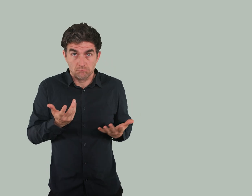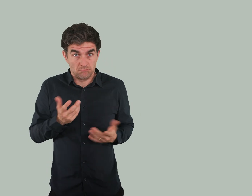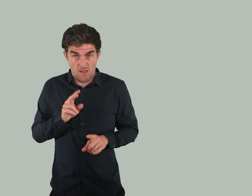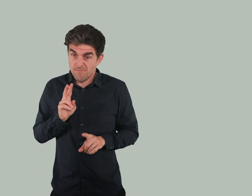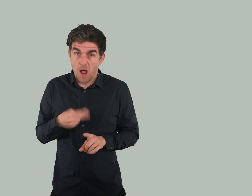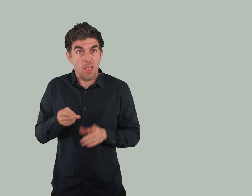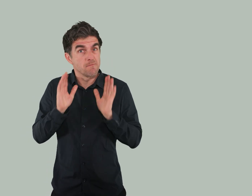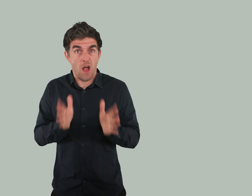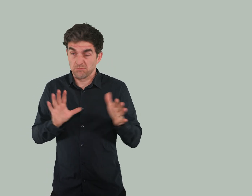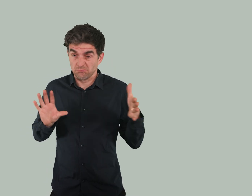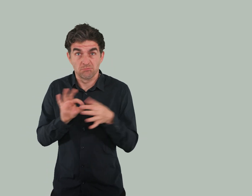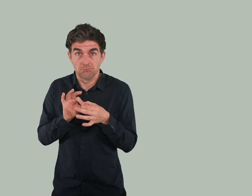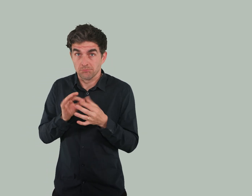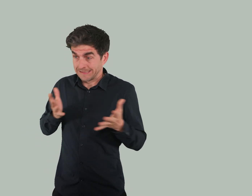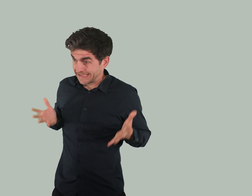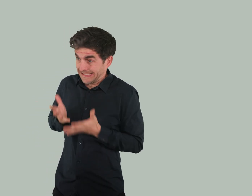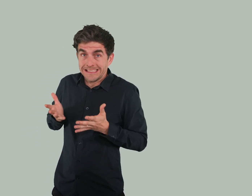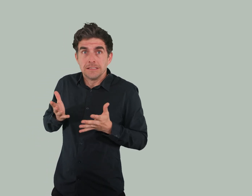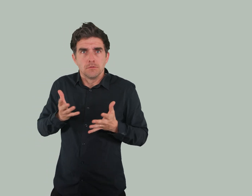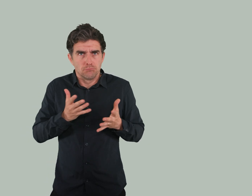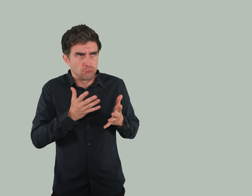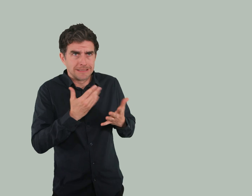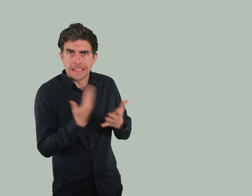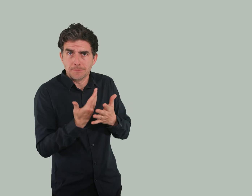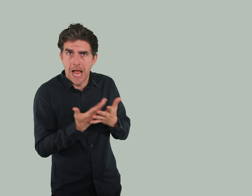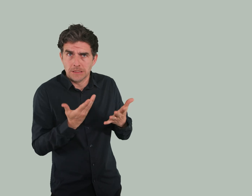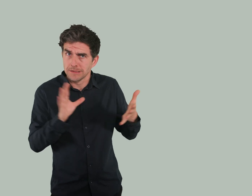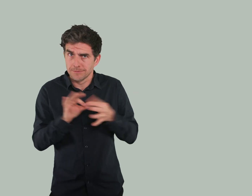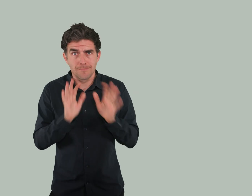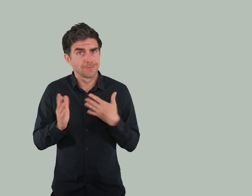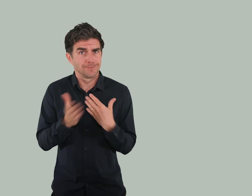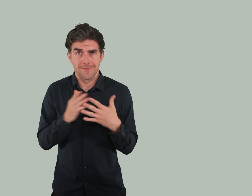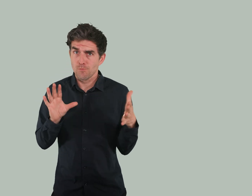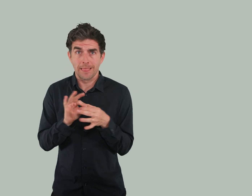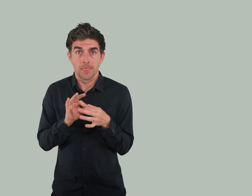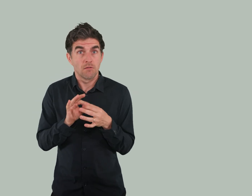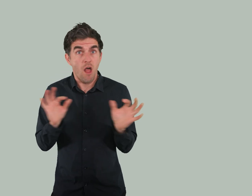Unless both supply and demand sides are addressed together,